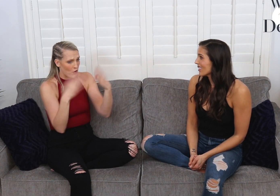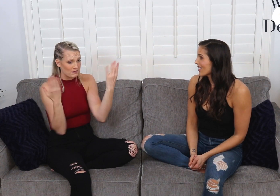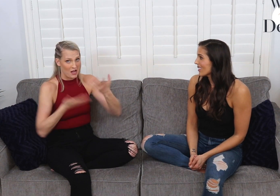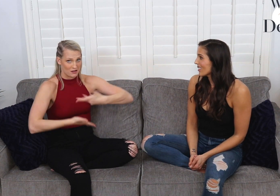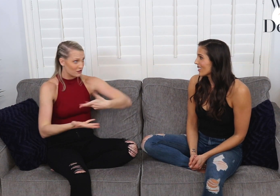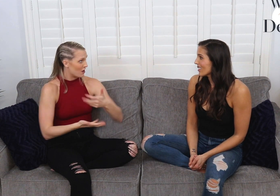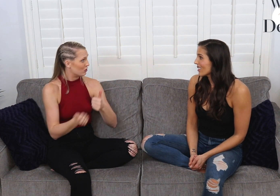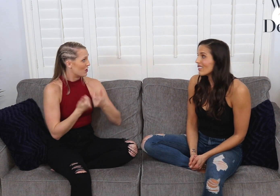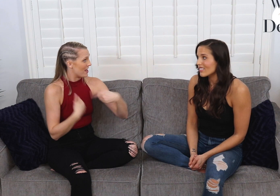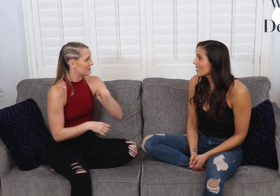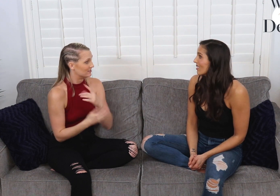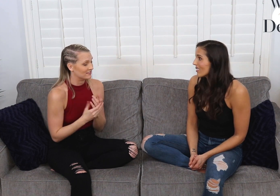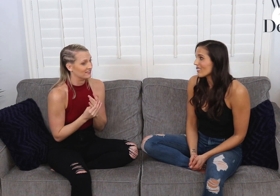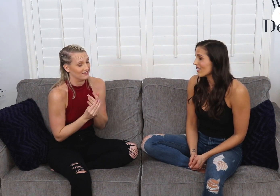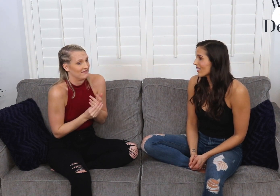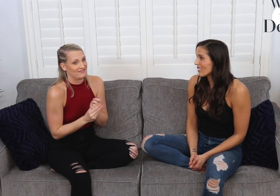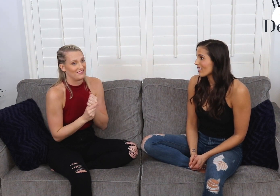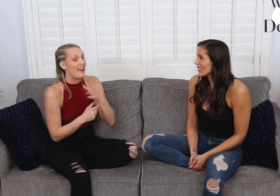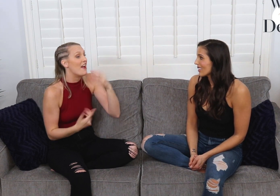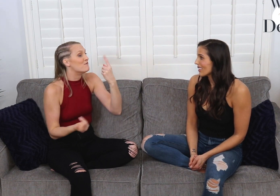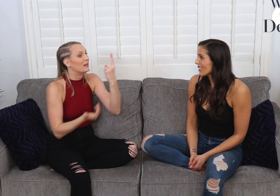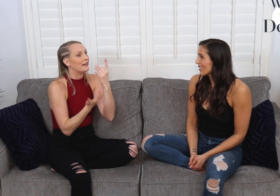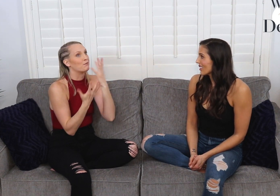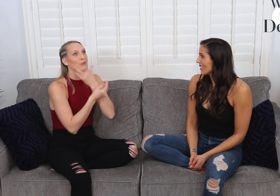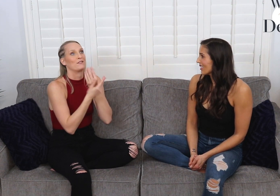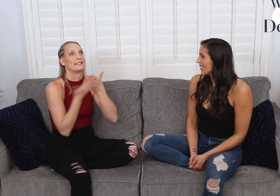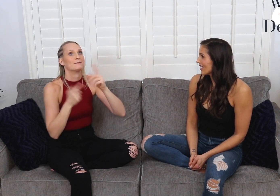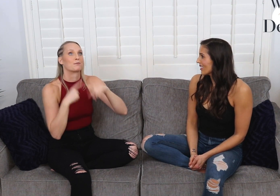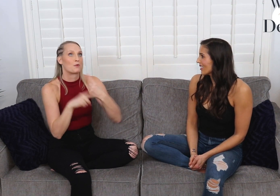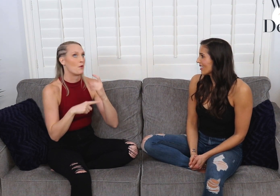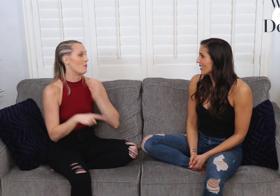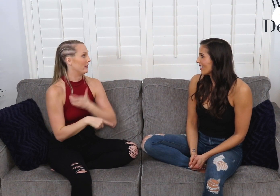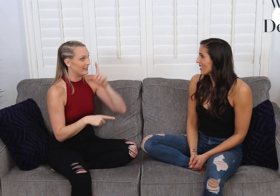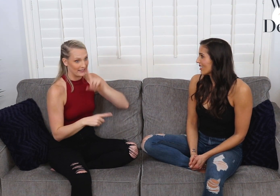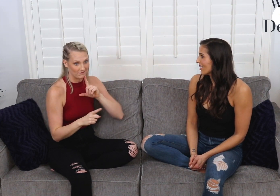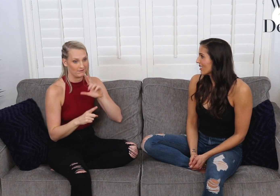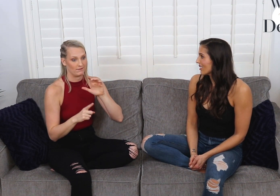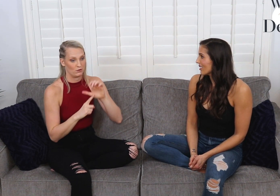I would love to open this dialogue with you all! and also it's a beautiful thing about our culture